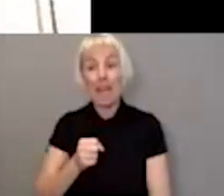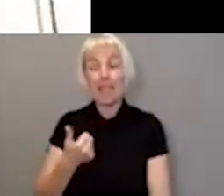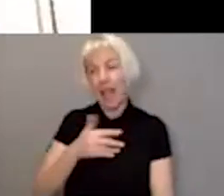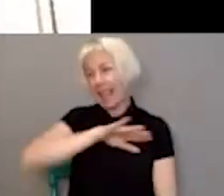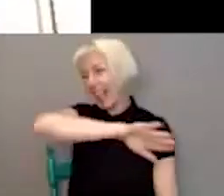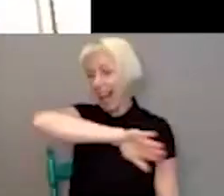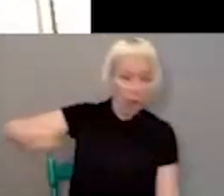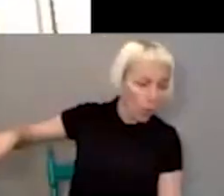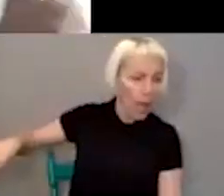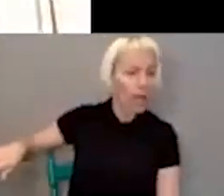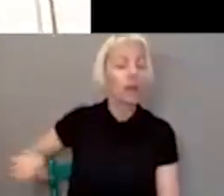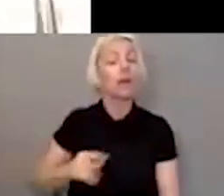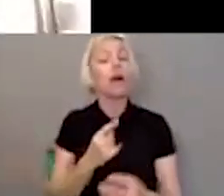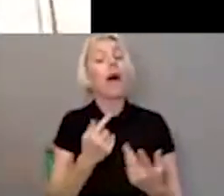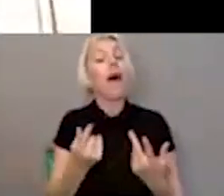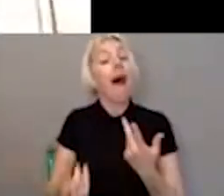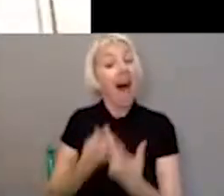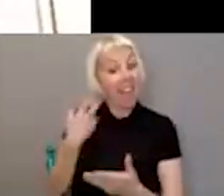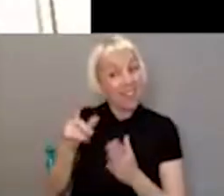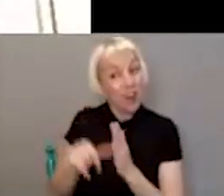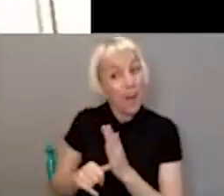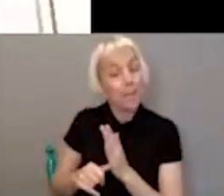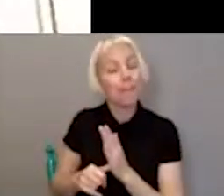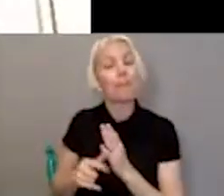is happening in the space. Do not stand there and watch something happen, let's challenge